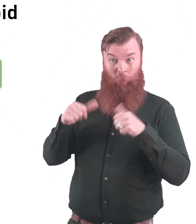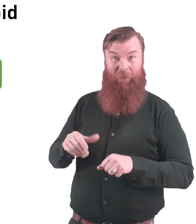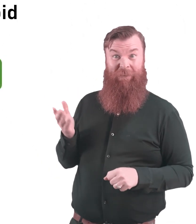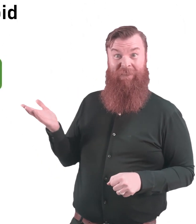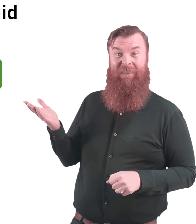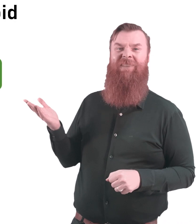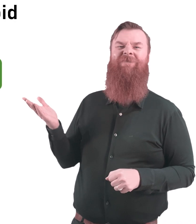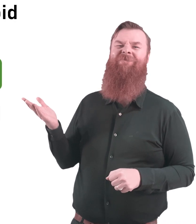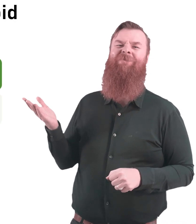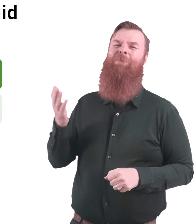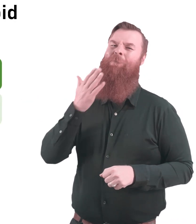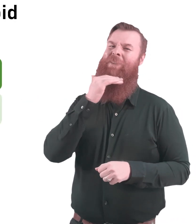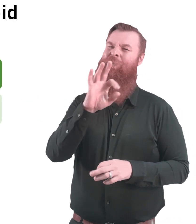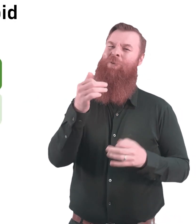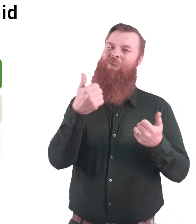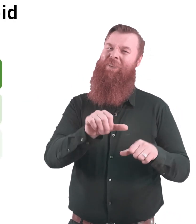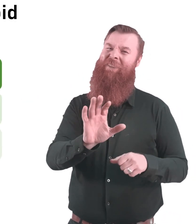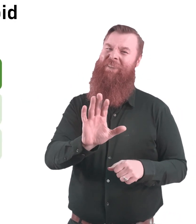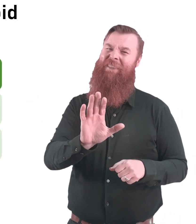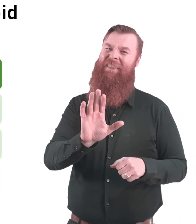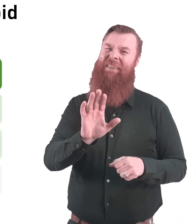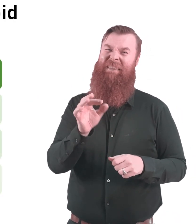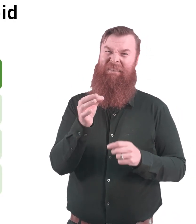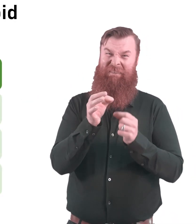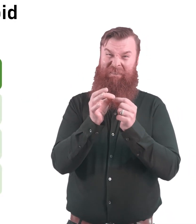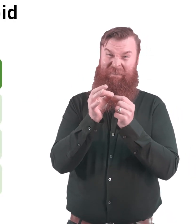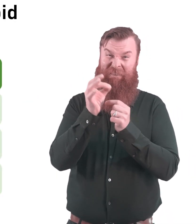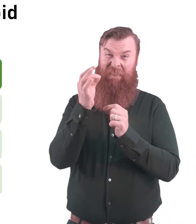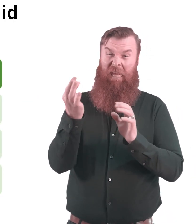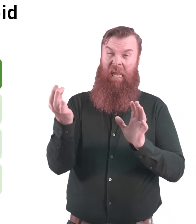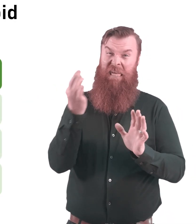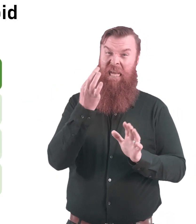Toothpicks are not recommended to clean between teeth.